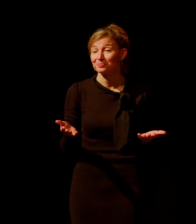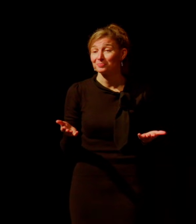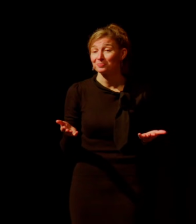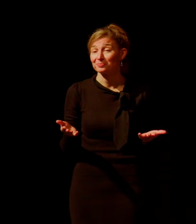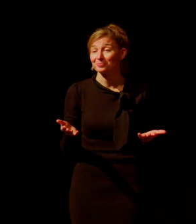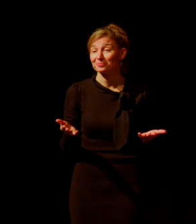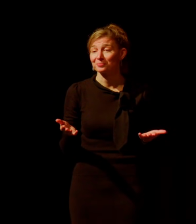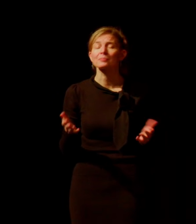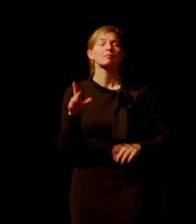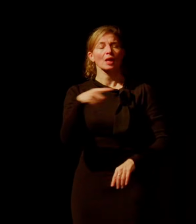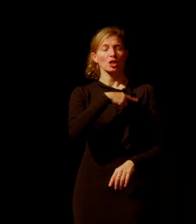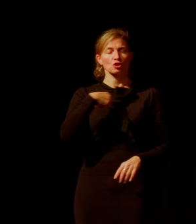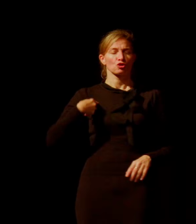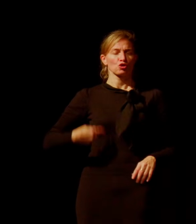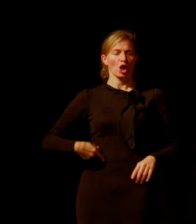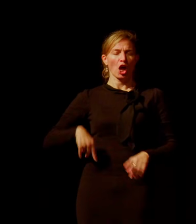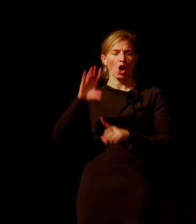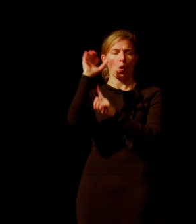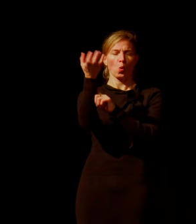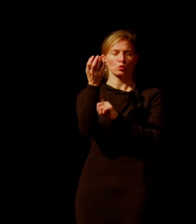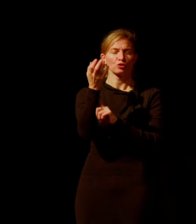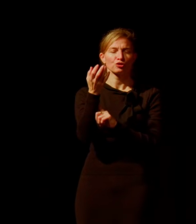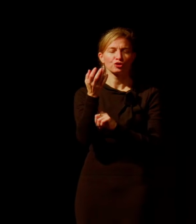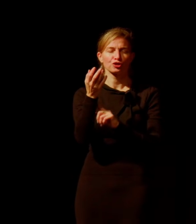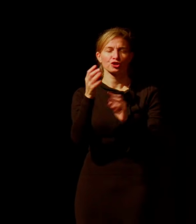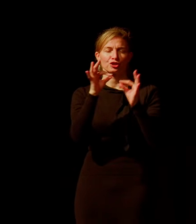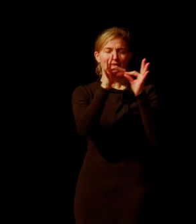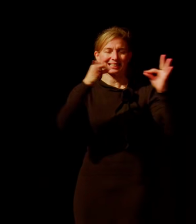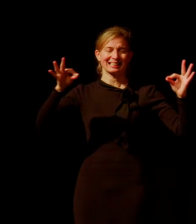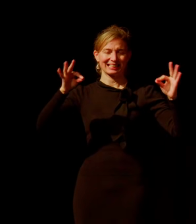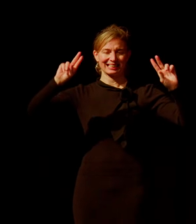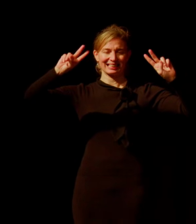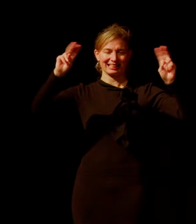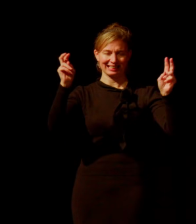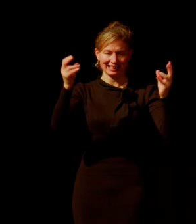In the Chinese culture, we have a saying: “Dīshuǐchuānshí” -